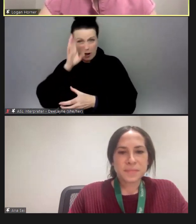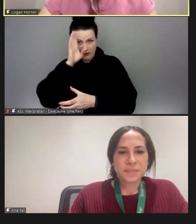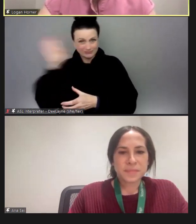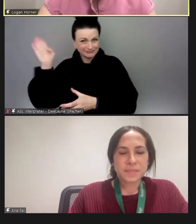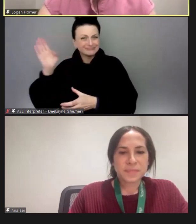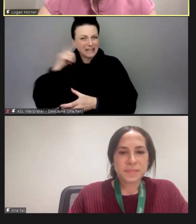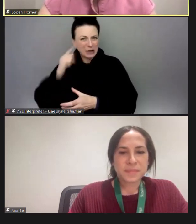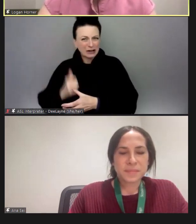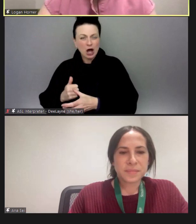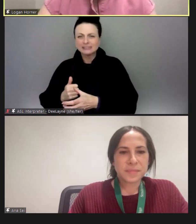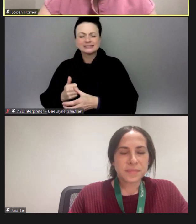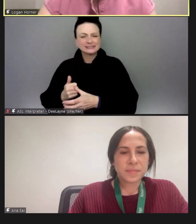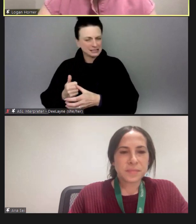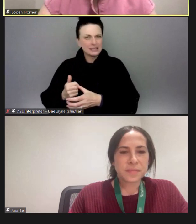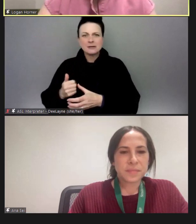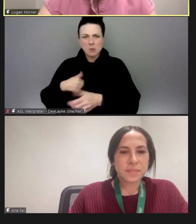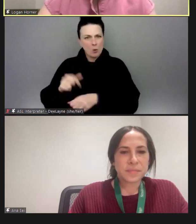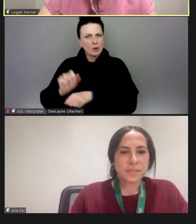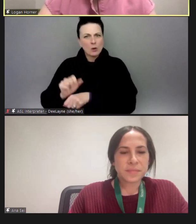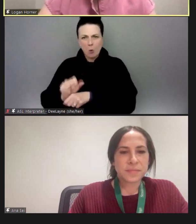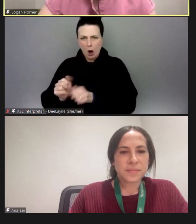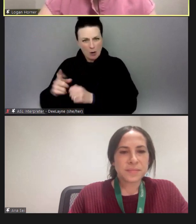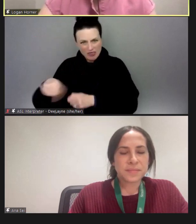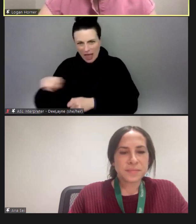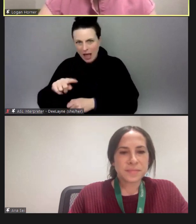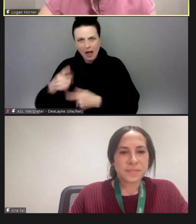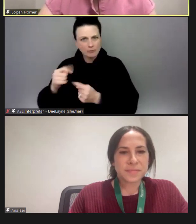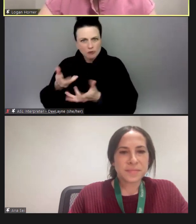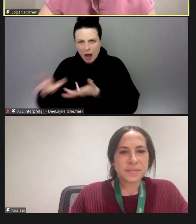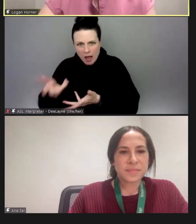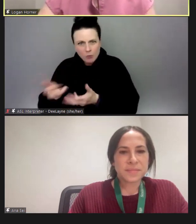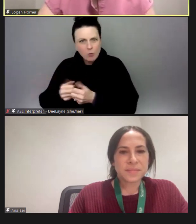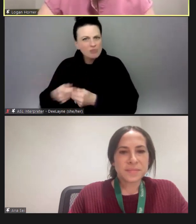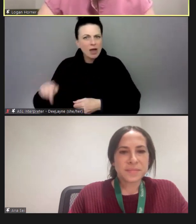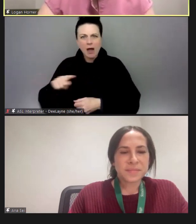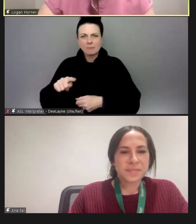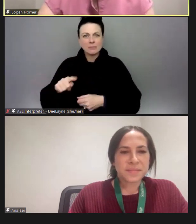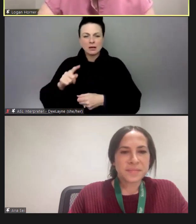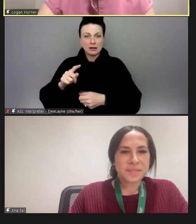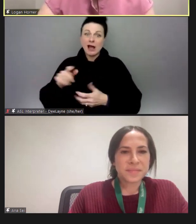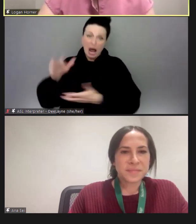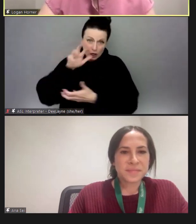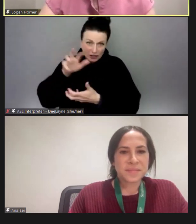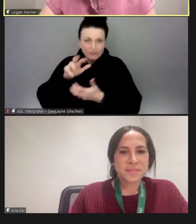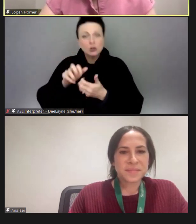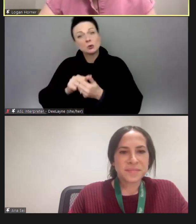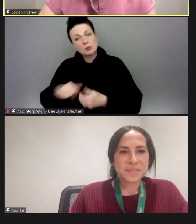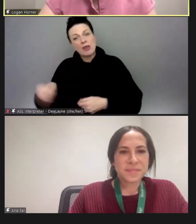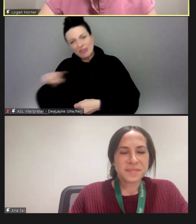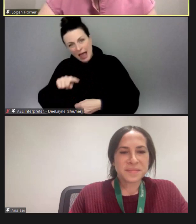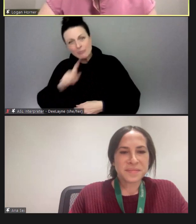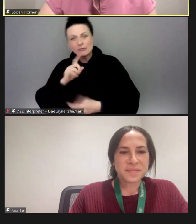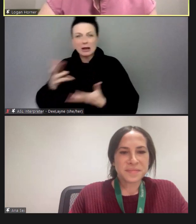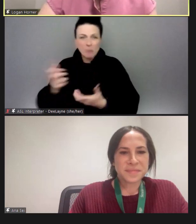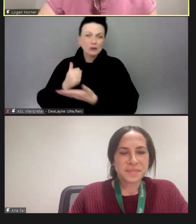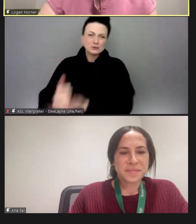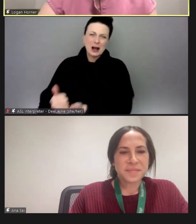work with and try to work with and are